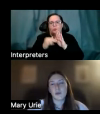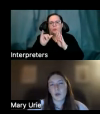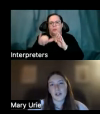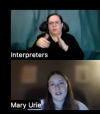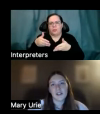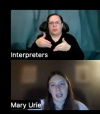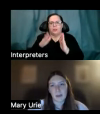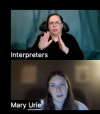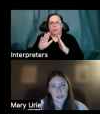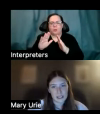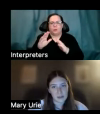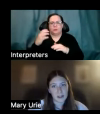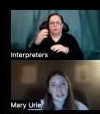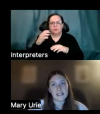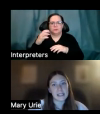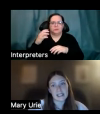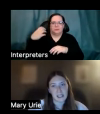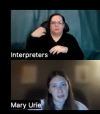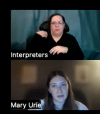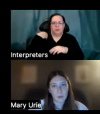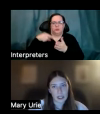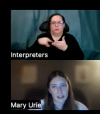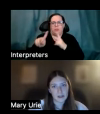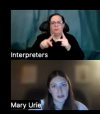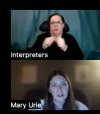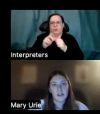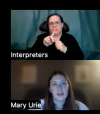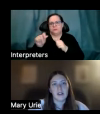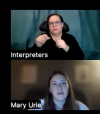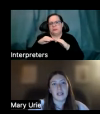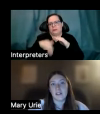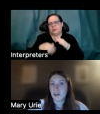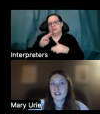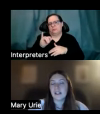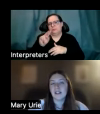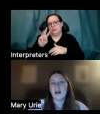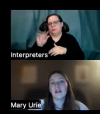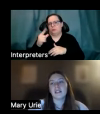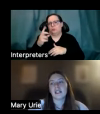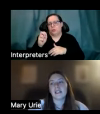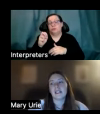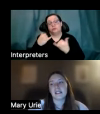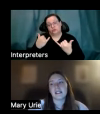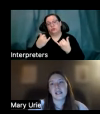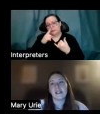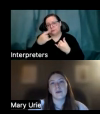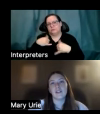employers to pay people with disabilities less than minimum wage. That is currently a law. And this is saying that we